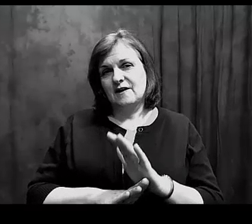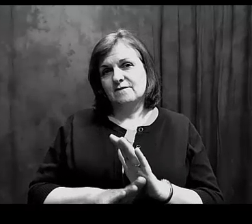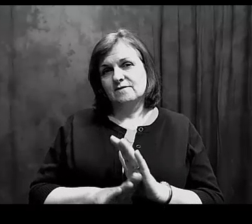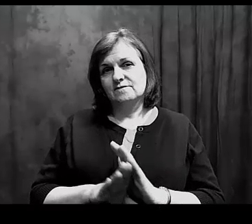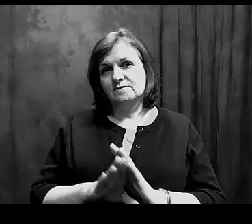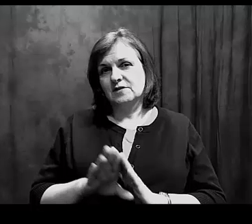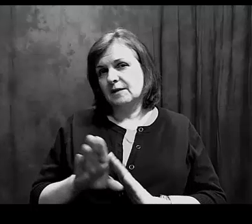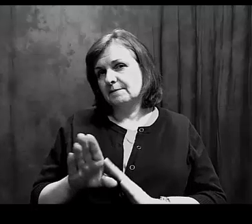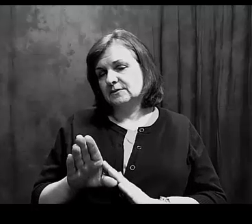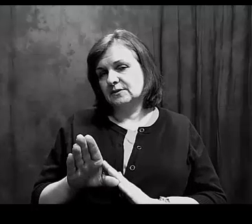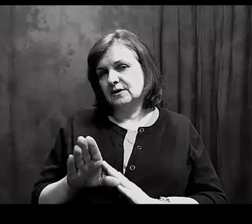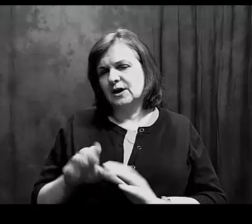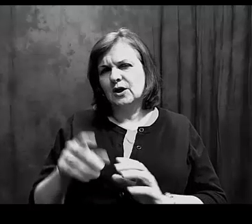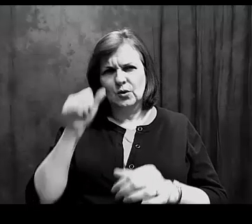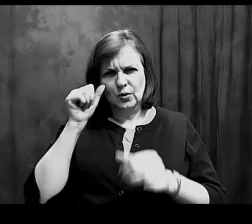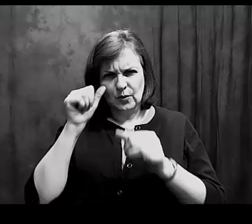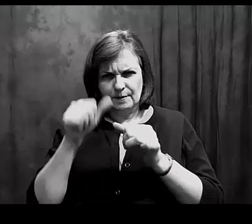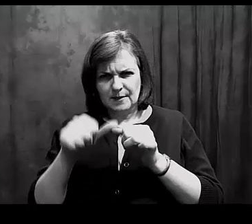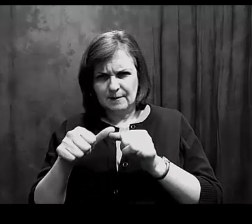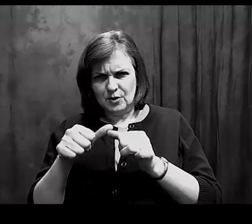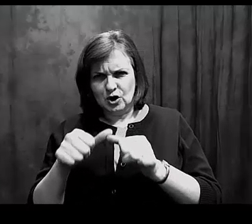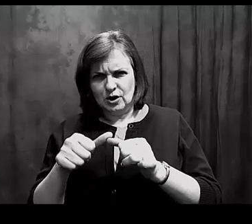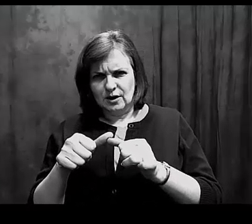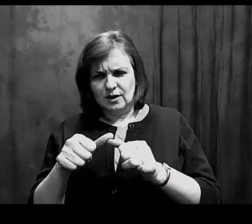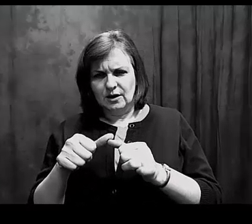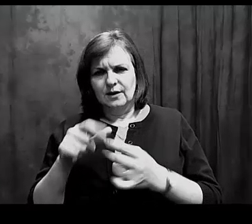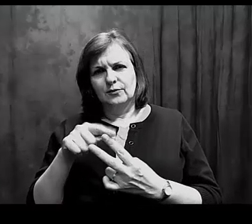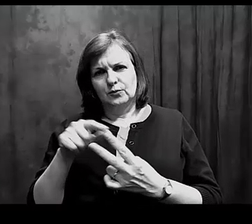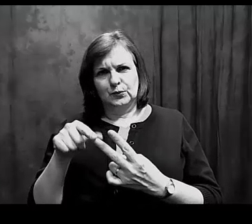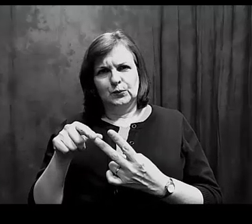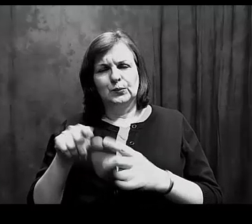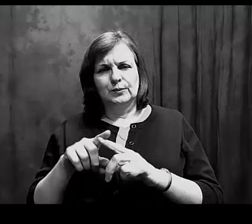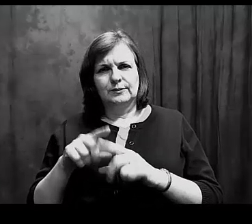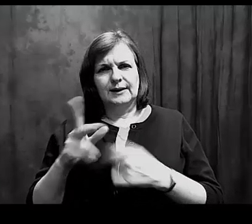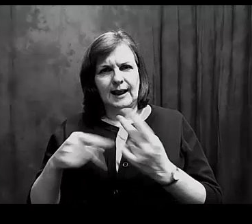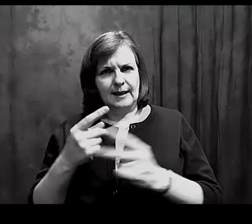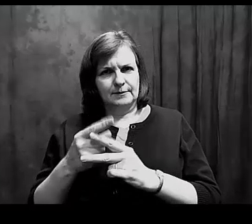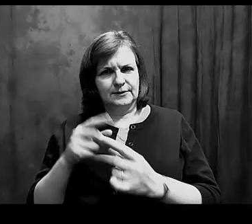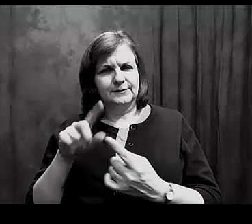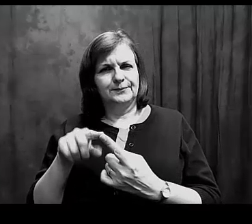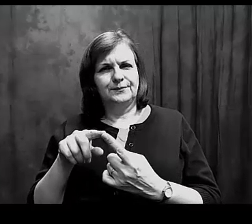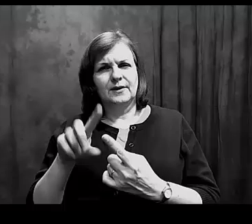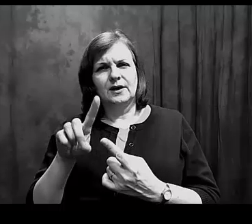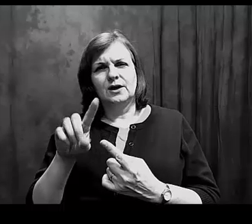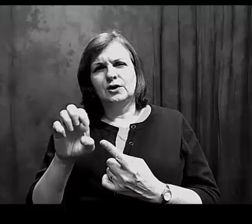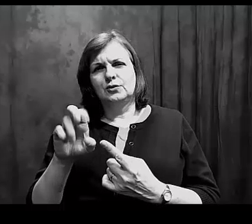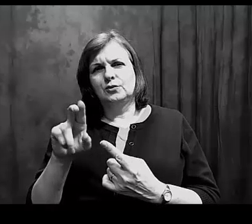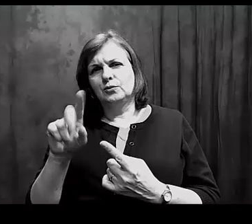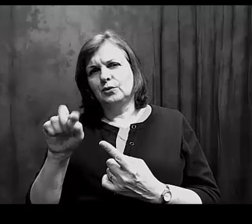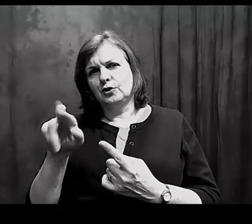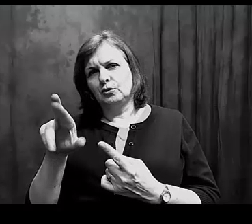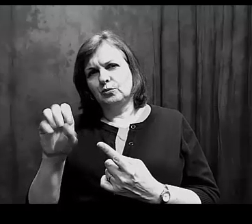and helps us protect critical organ and then how the development in the embryo actually occurs some of you